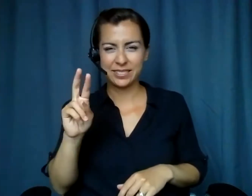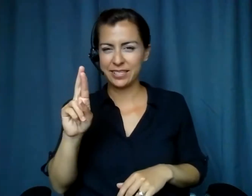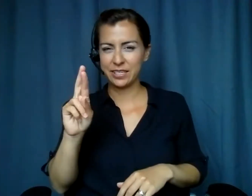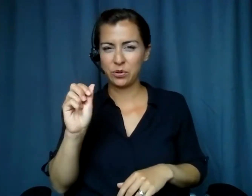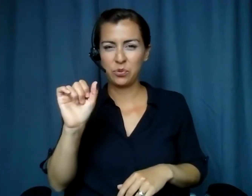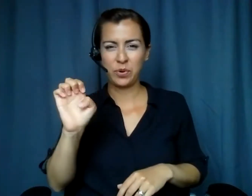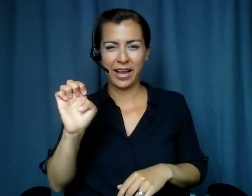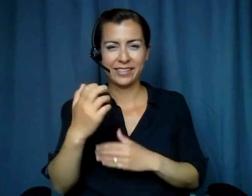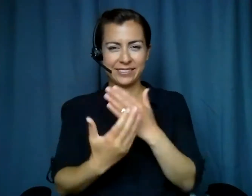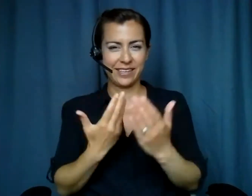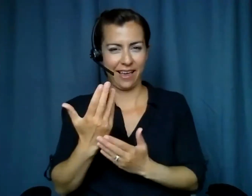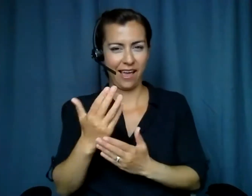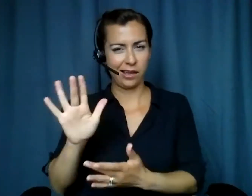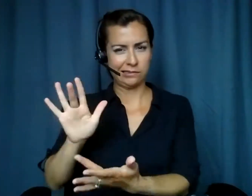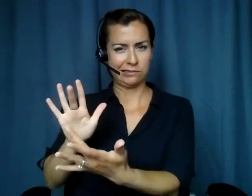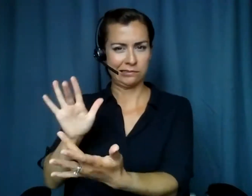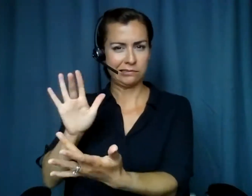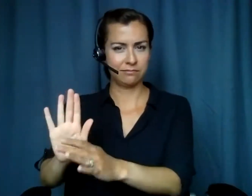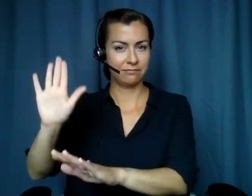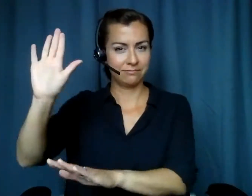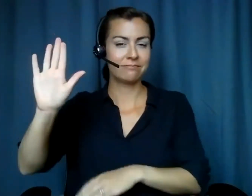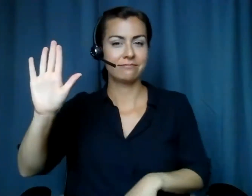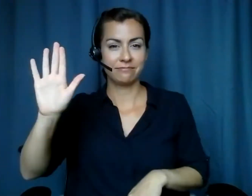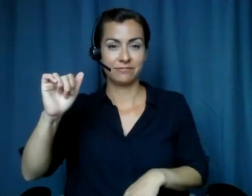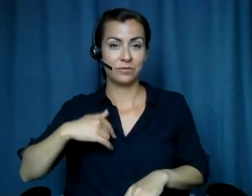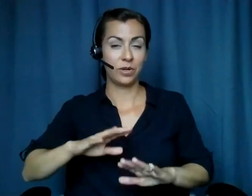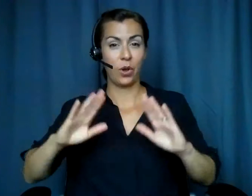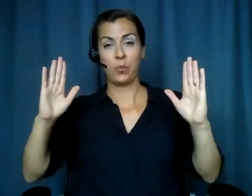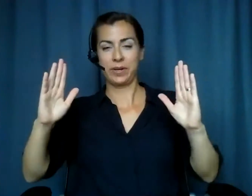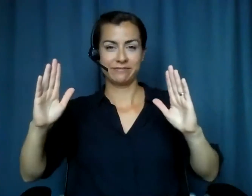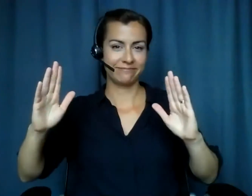That prohibits discrimination from public entities including